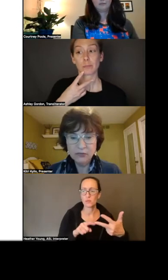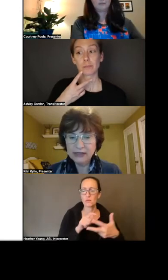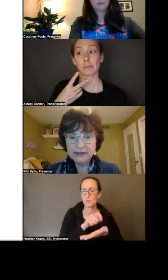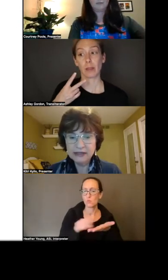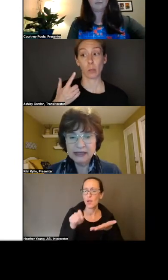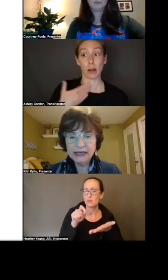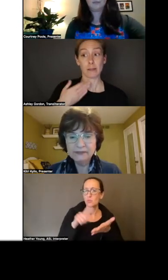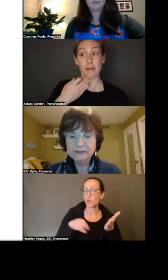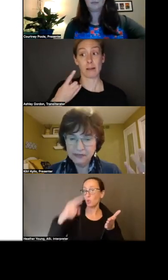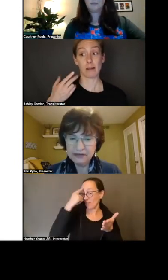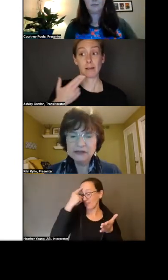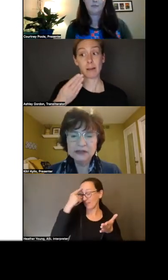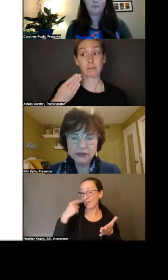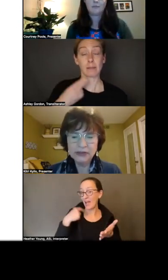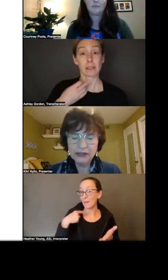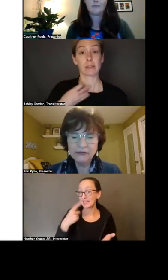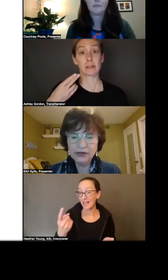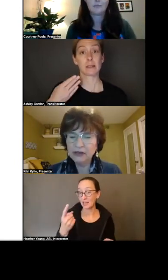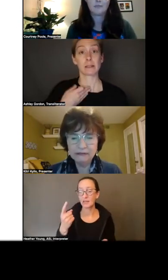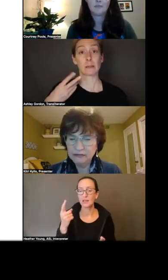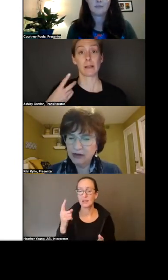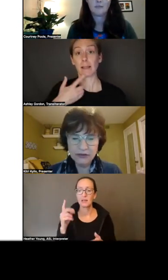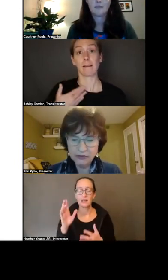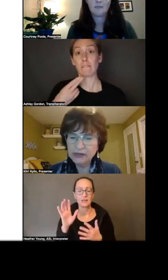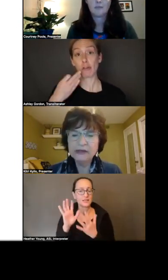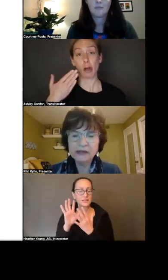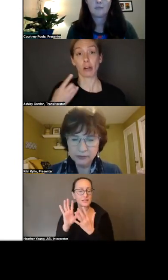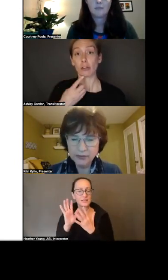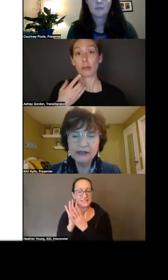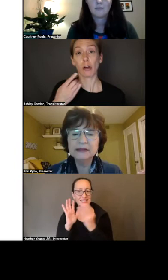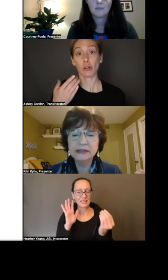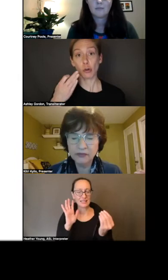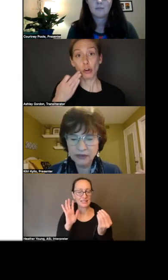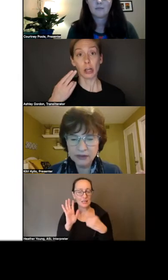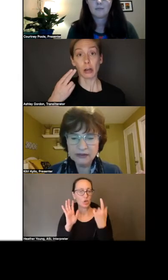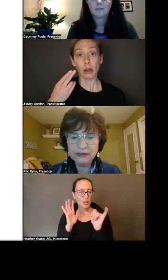what I said. Again, this is to simulate a very auditory compromised environment,